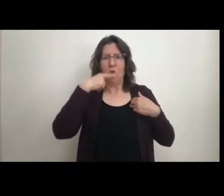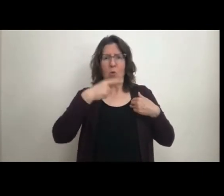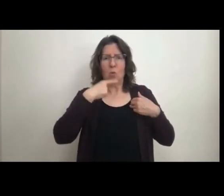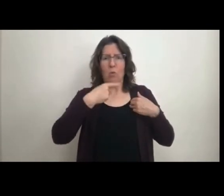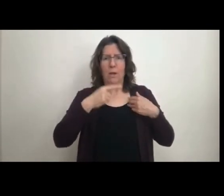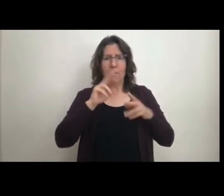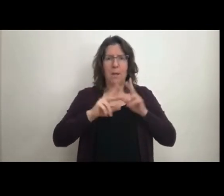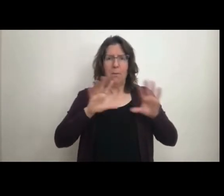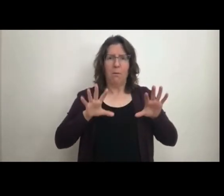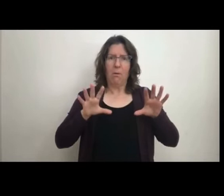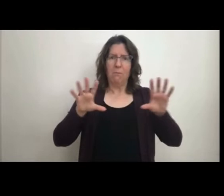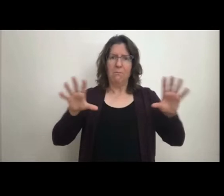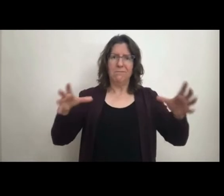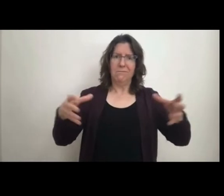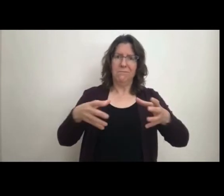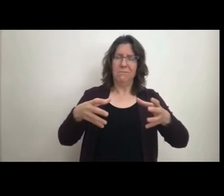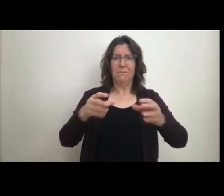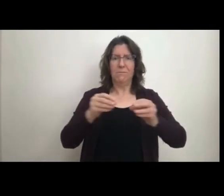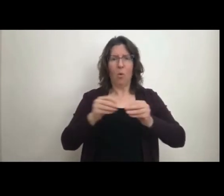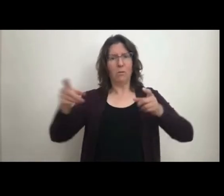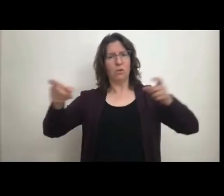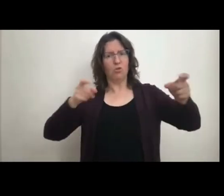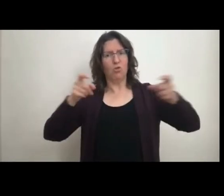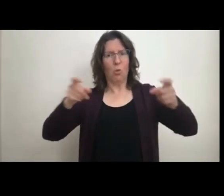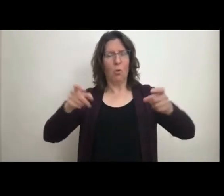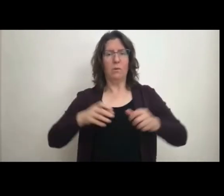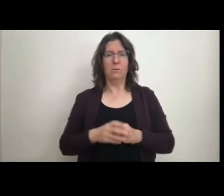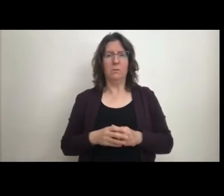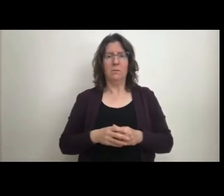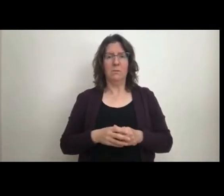For example, the two hearing people in the room would assume control.